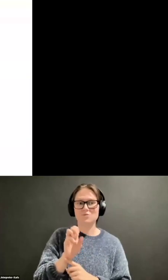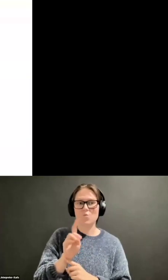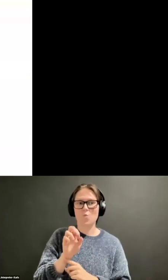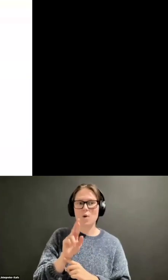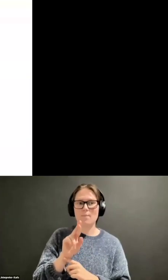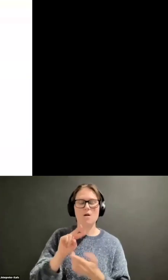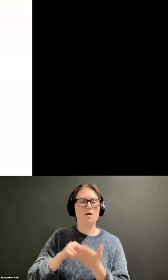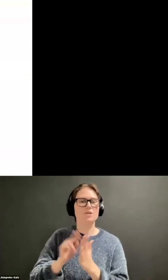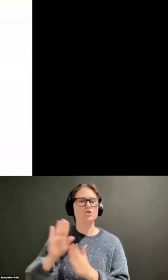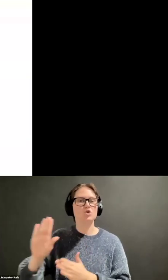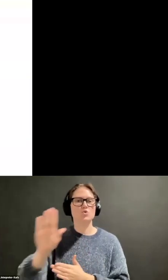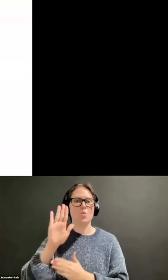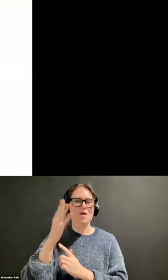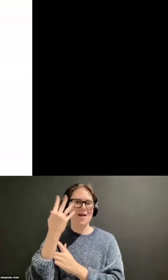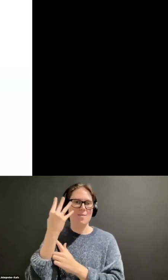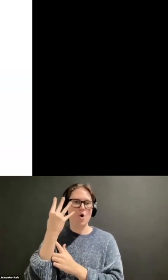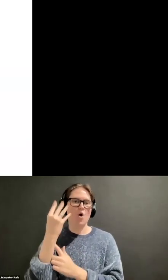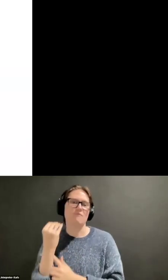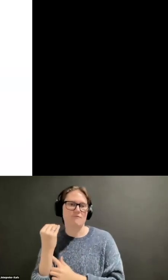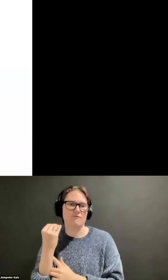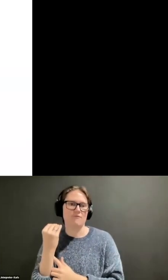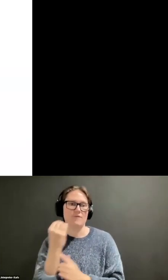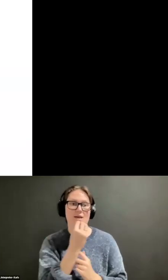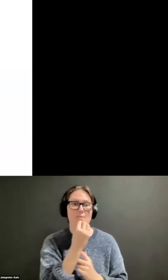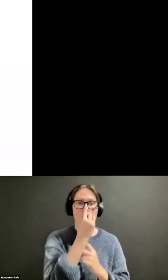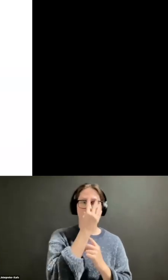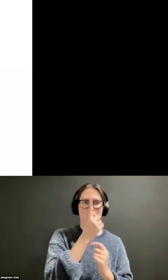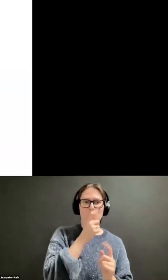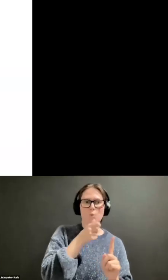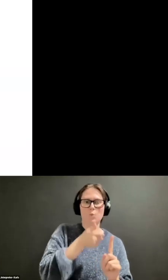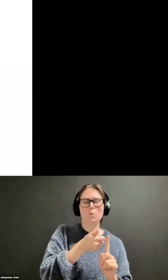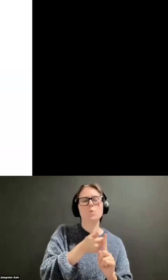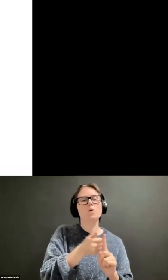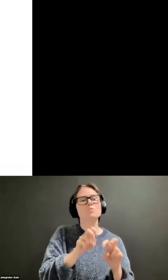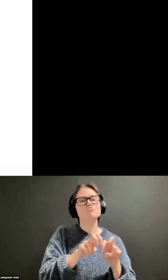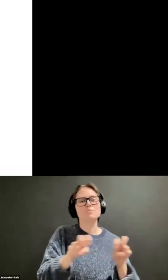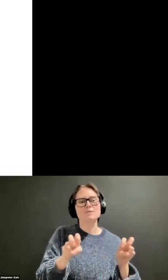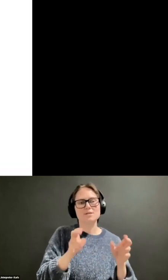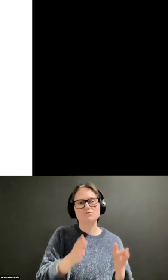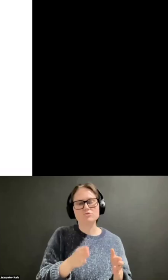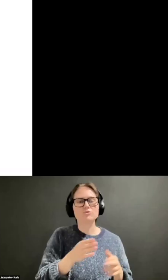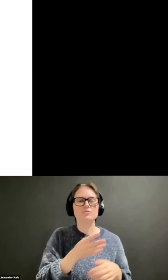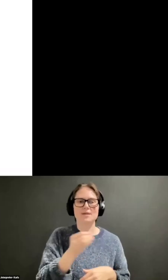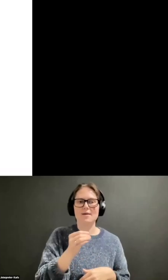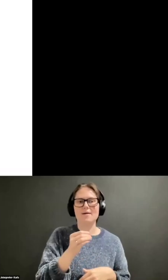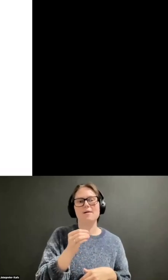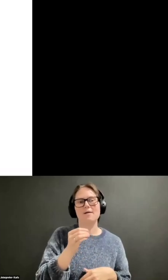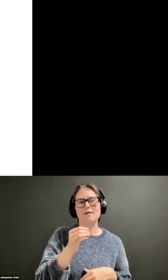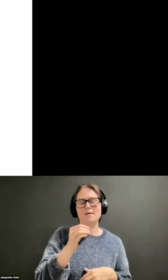only the presenters and the hosts will be seen. This webinar is being recorded and we will post